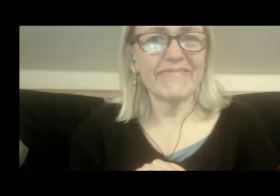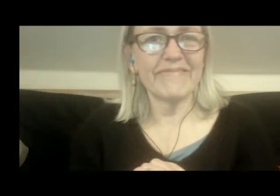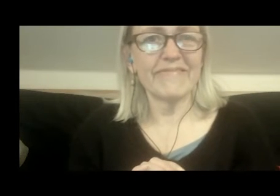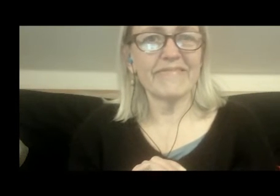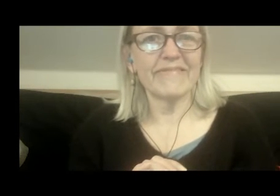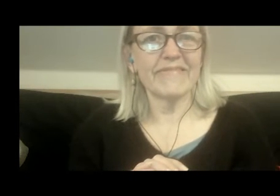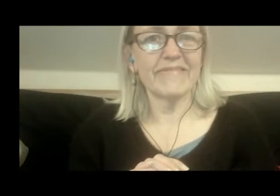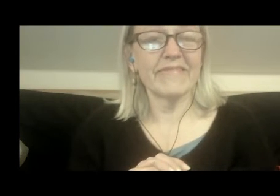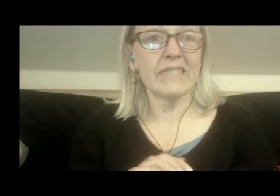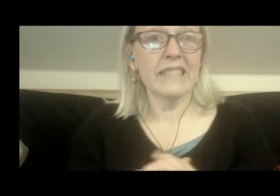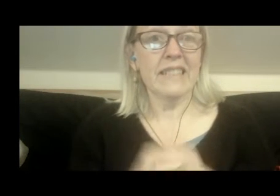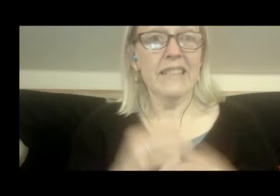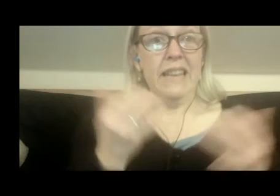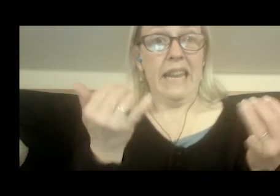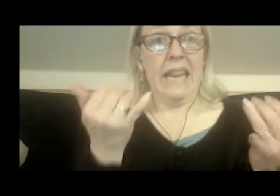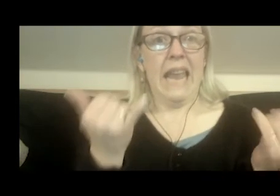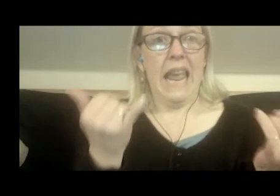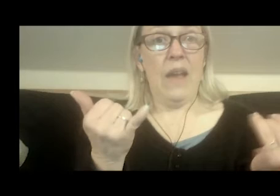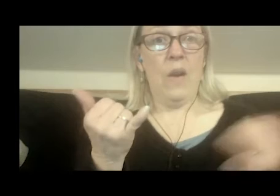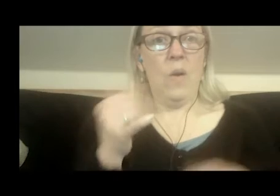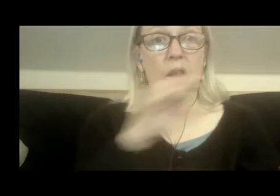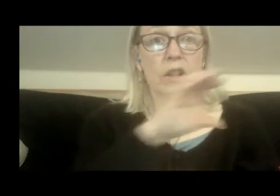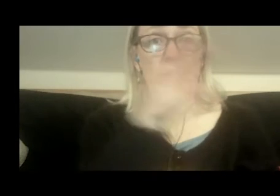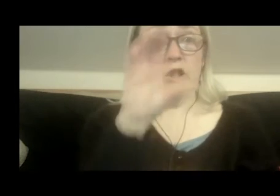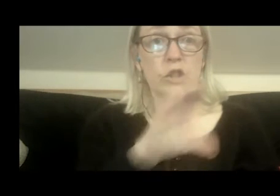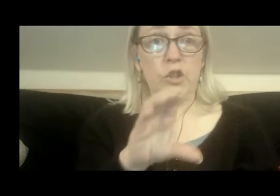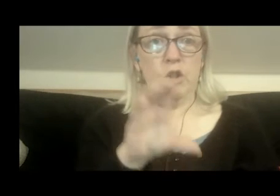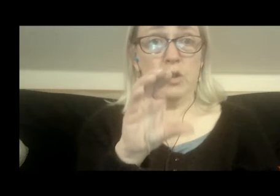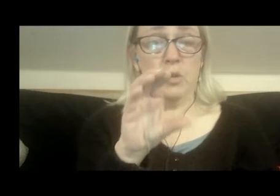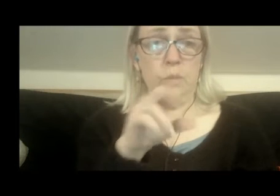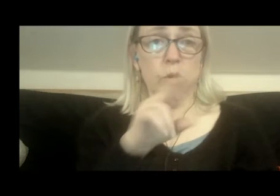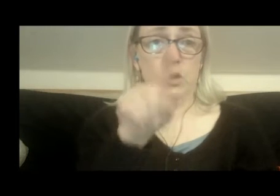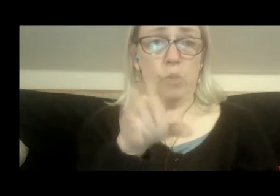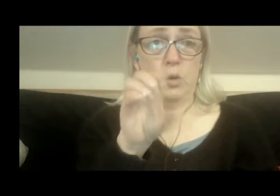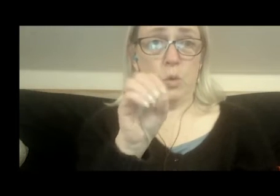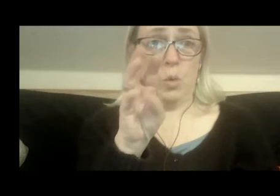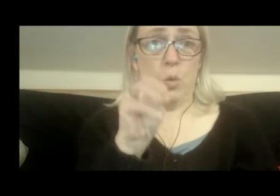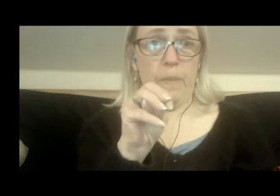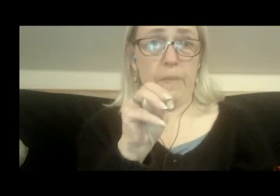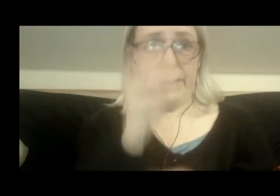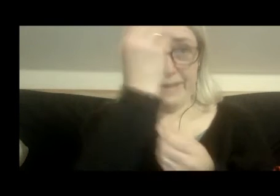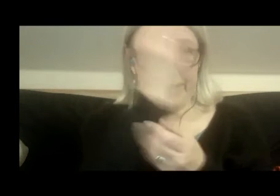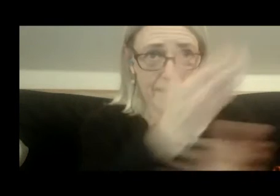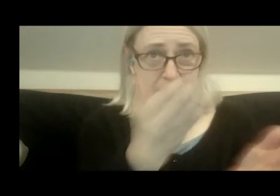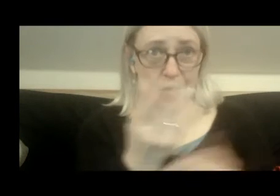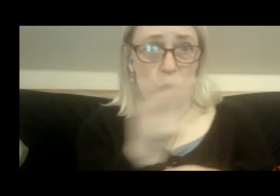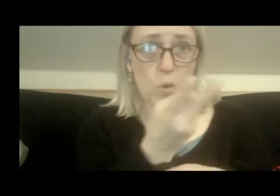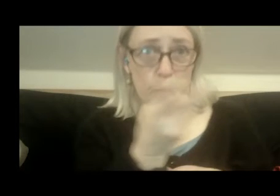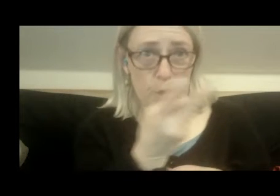where we are telling you that you both won that university Excellence Award. And the people here on—